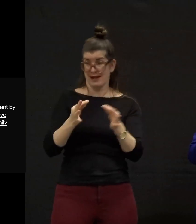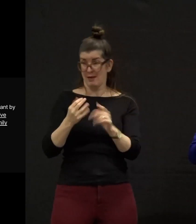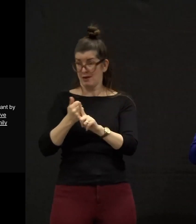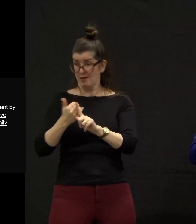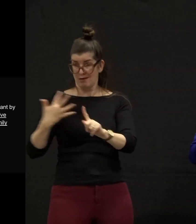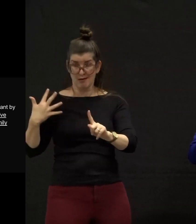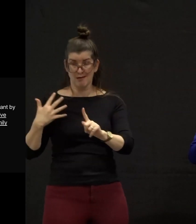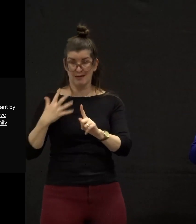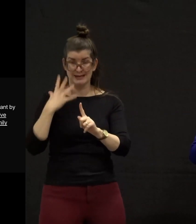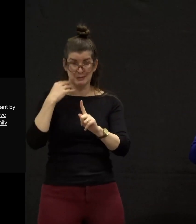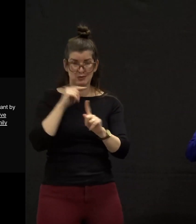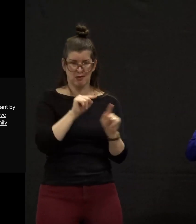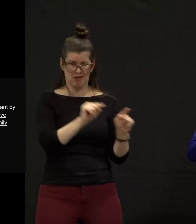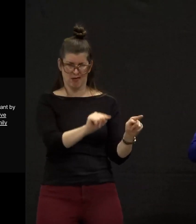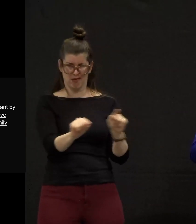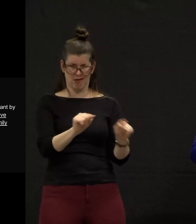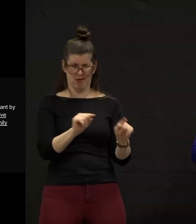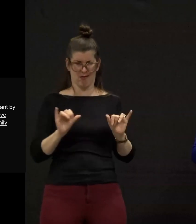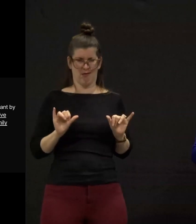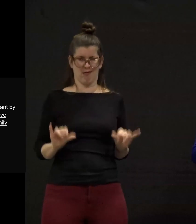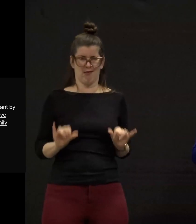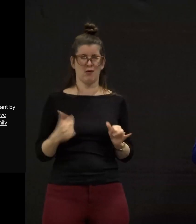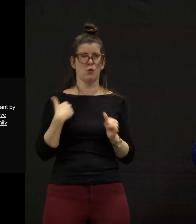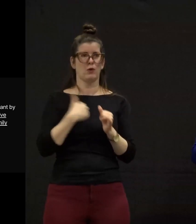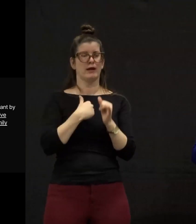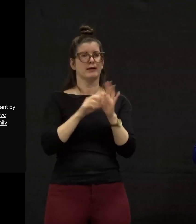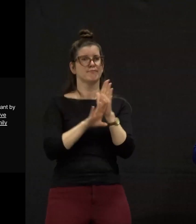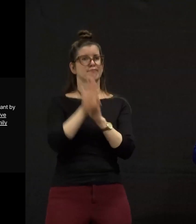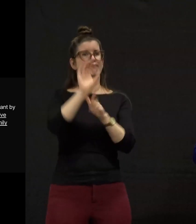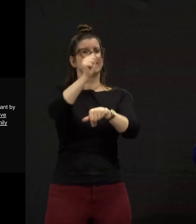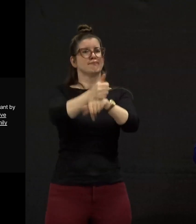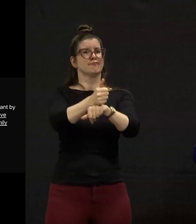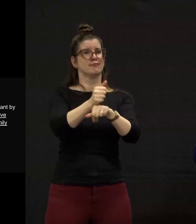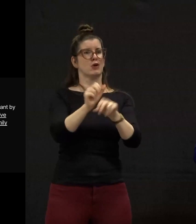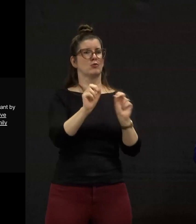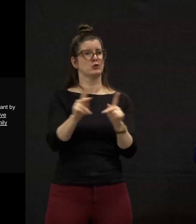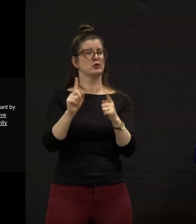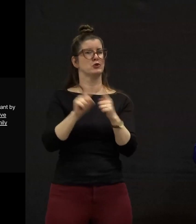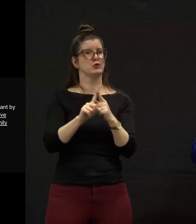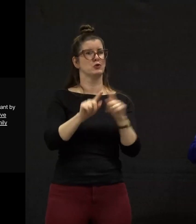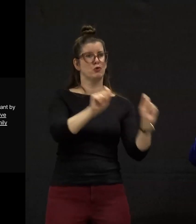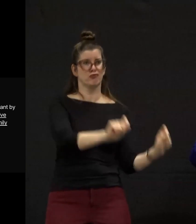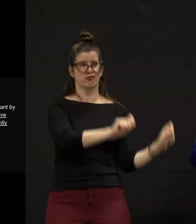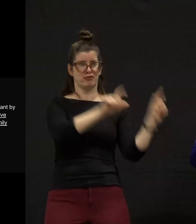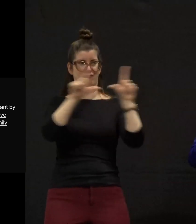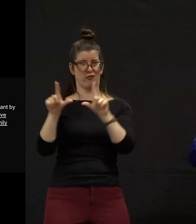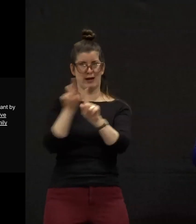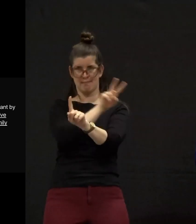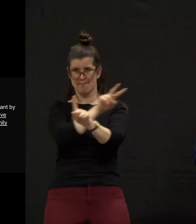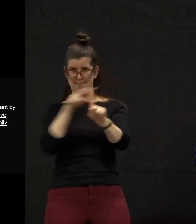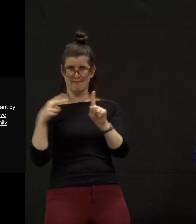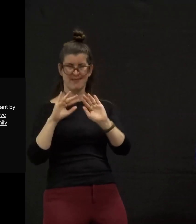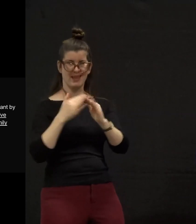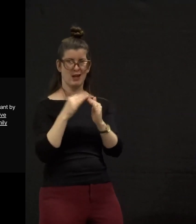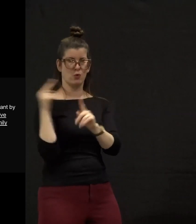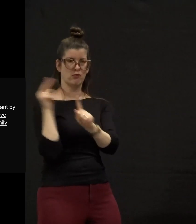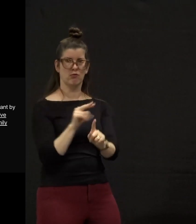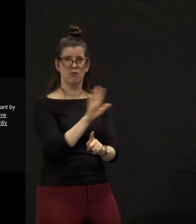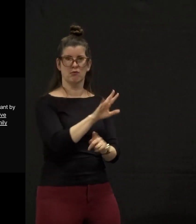we can create an opportunity to reframe or change how it is we're viewing this problem.